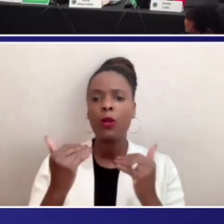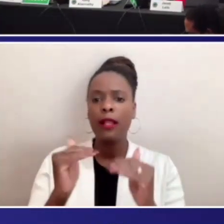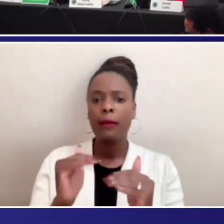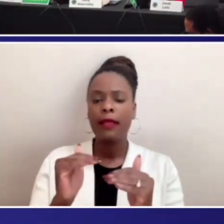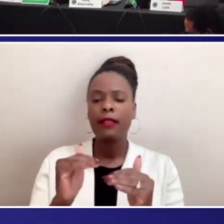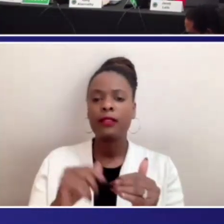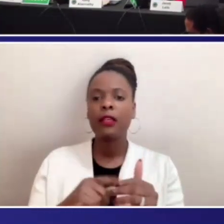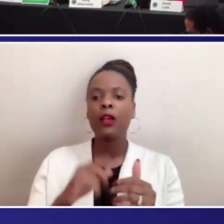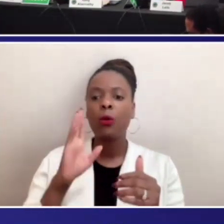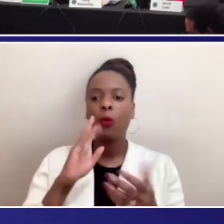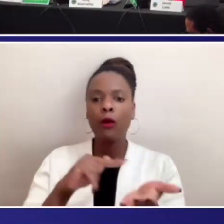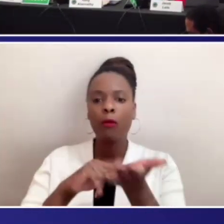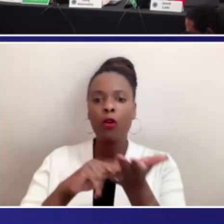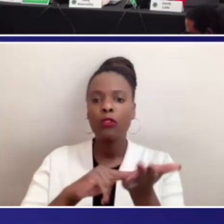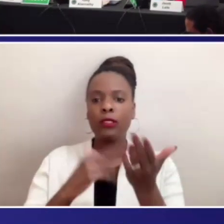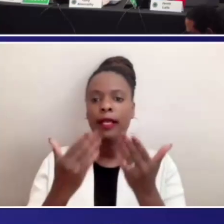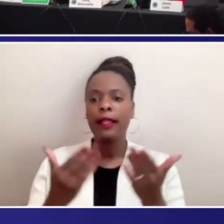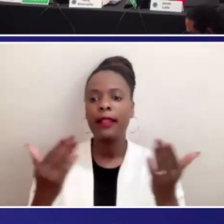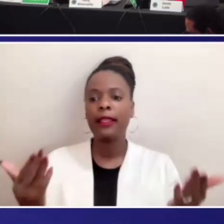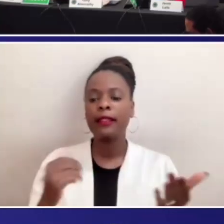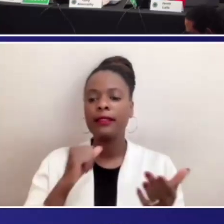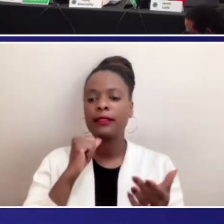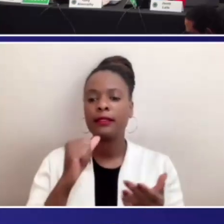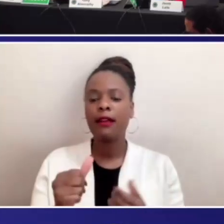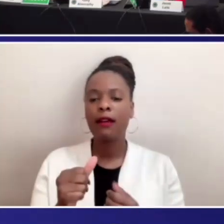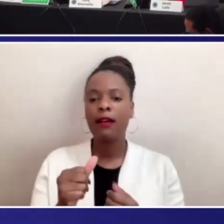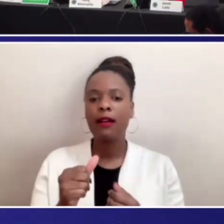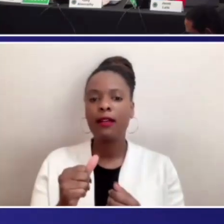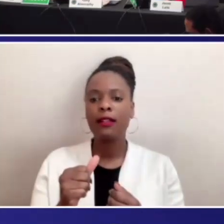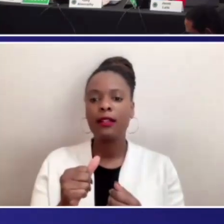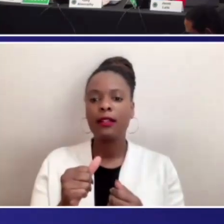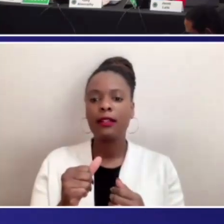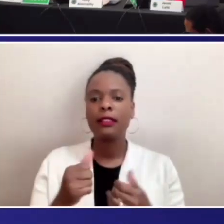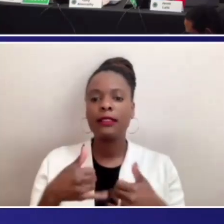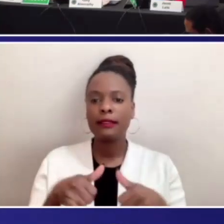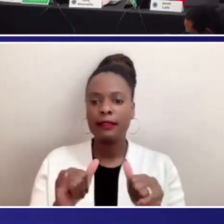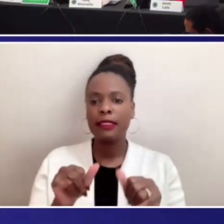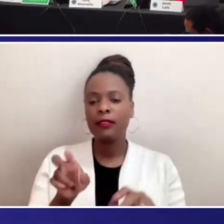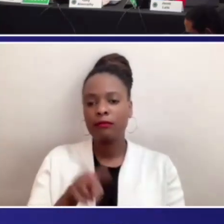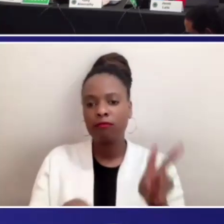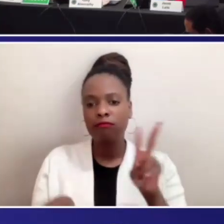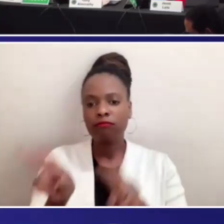are not with -- things that we're not still evaluating. We won't even discuss those.